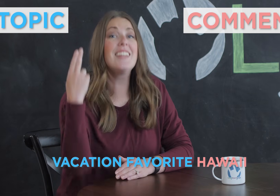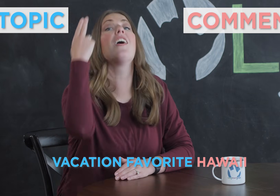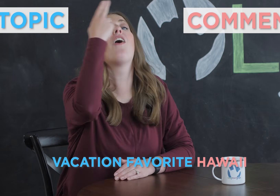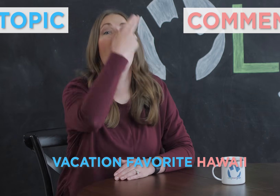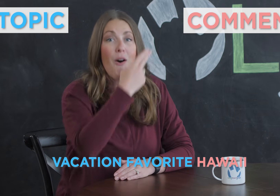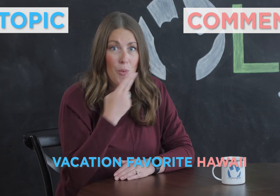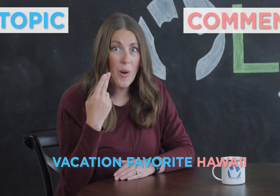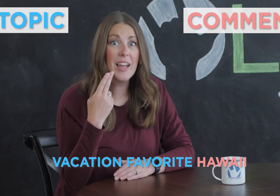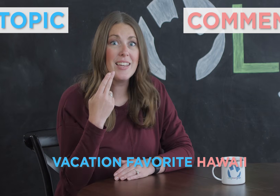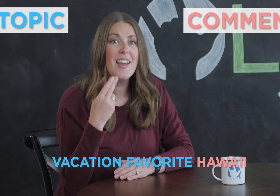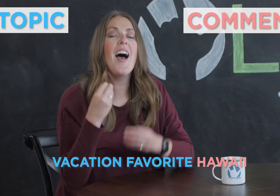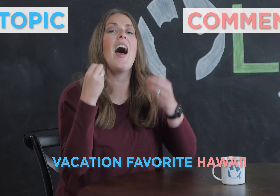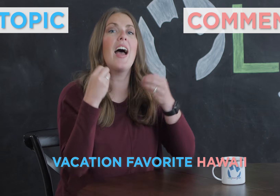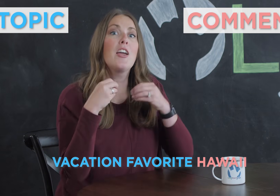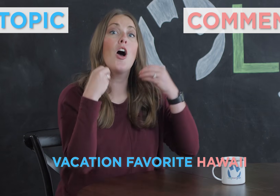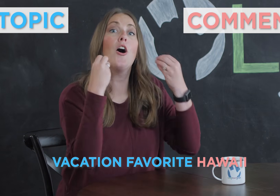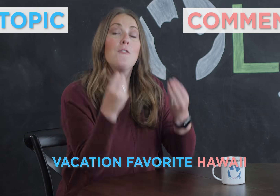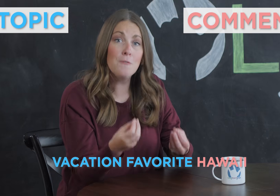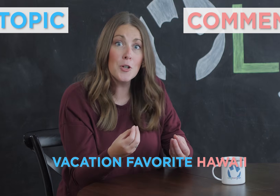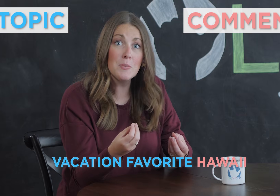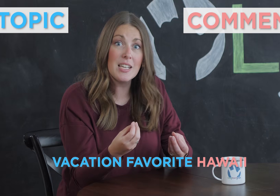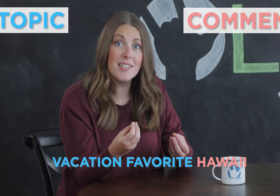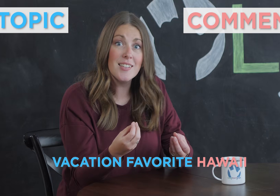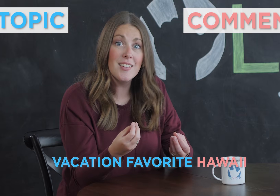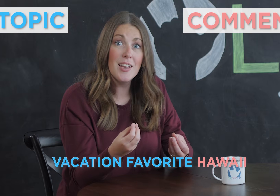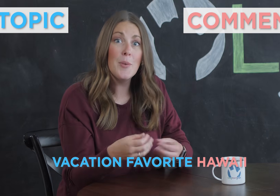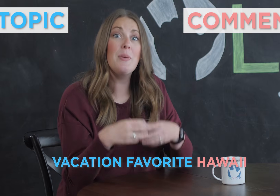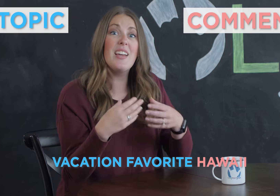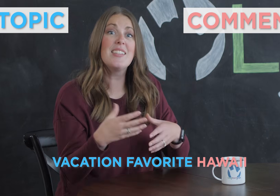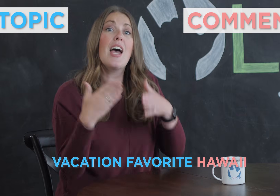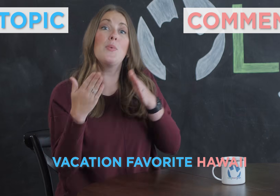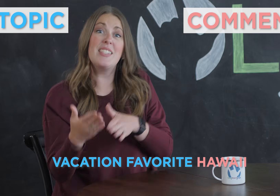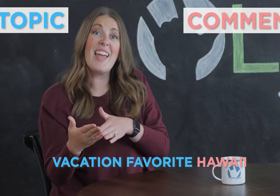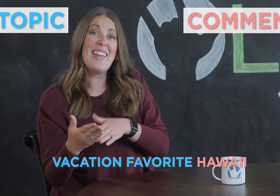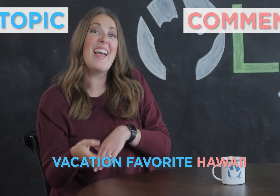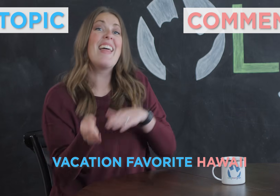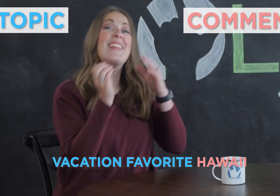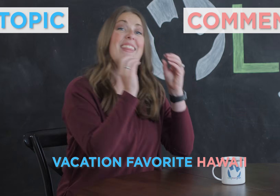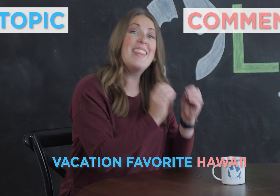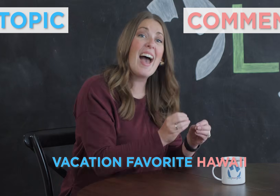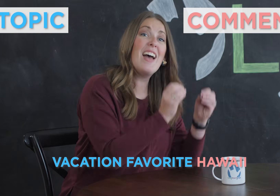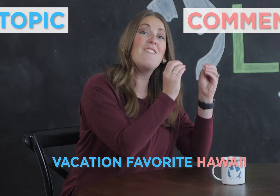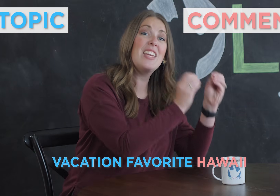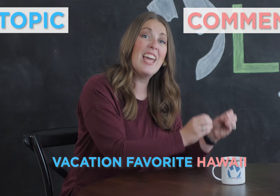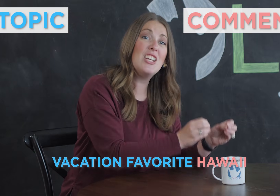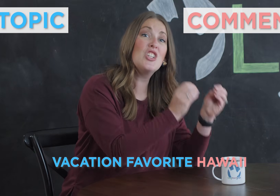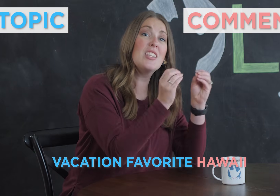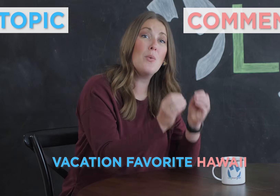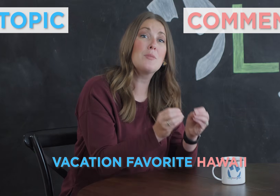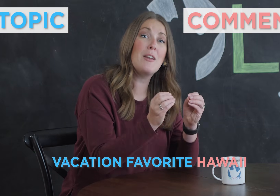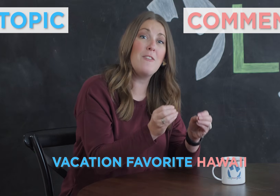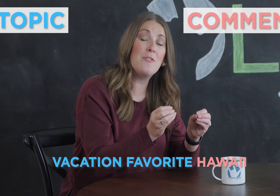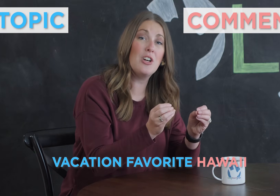signed Hawaii, I affirmed it because I was saying that vacation that was my favorite